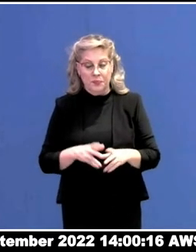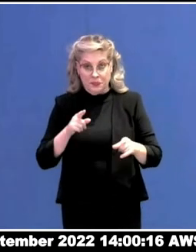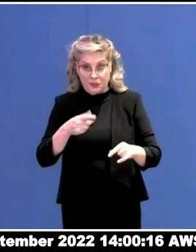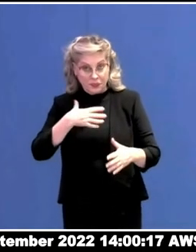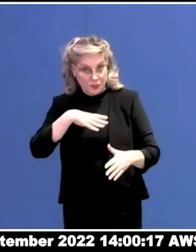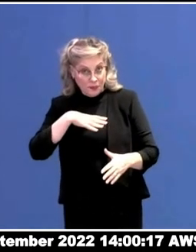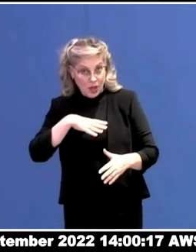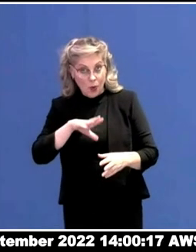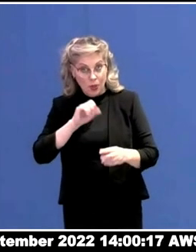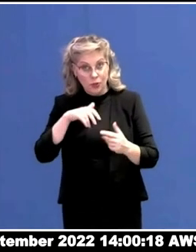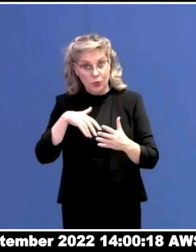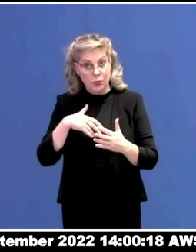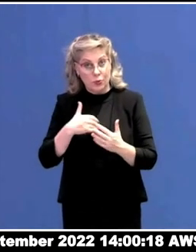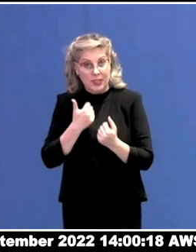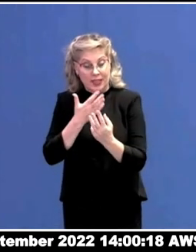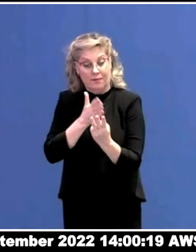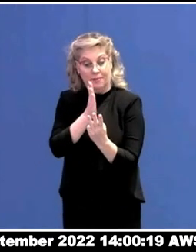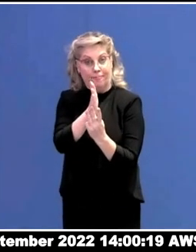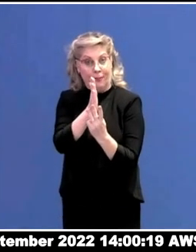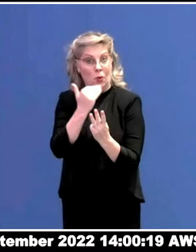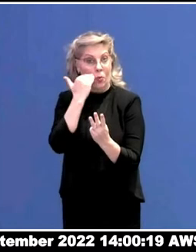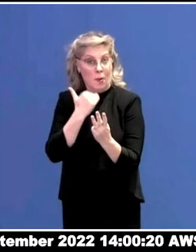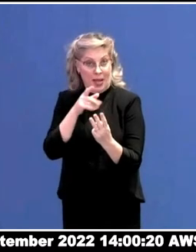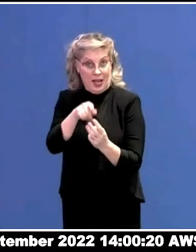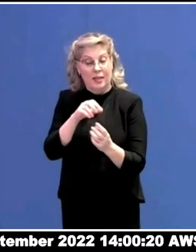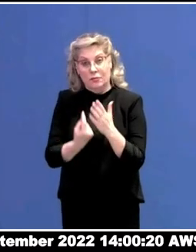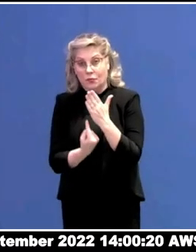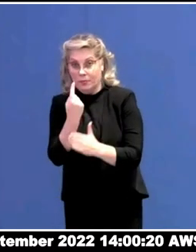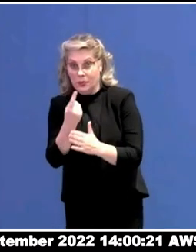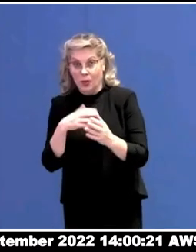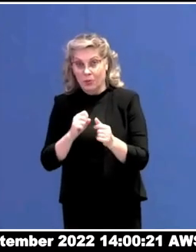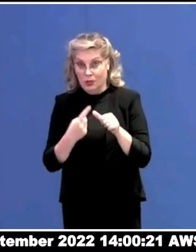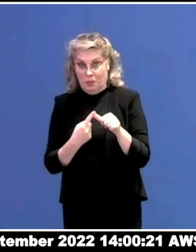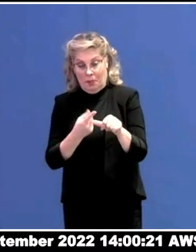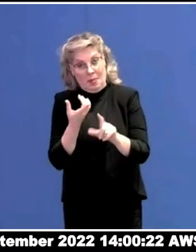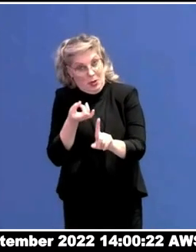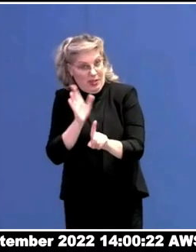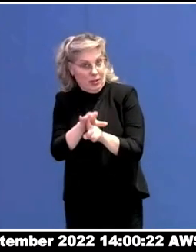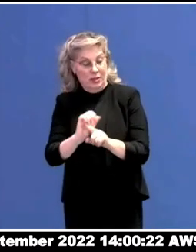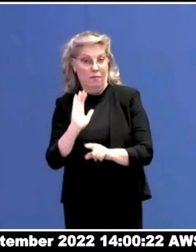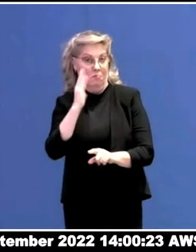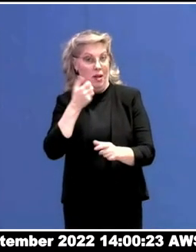Yes. MR GRIFFIN: And then I want to give - We are not going anywhere, as far as I know. Mr Newhouse has to leave.